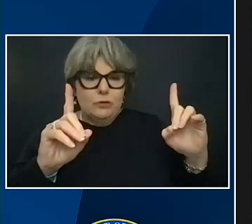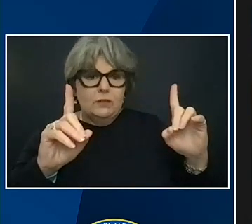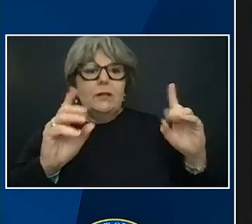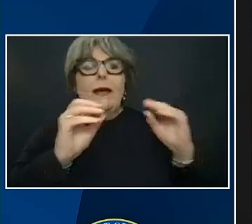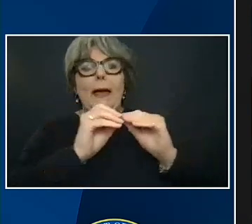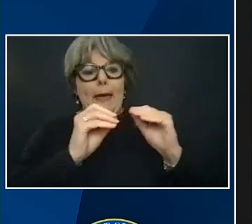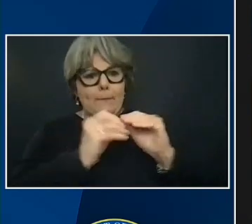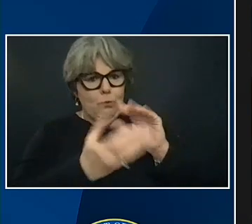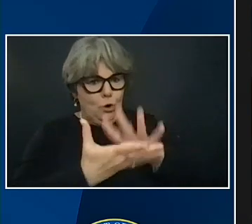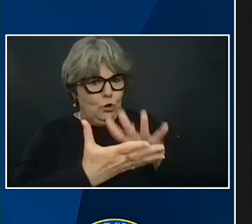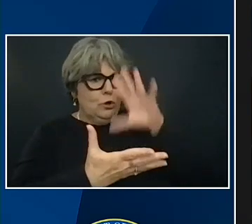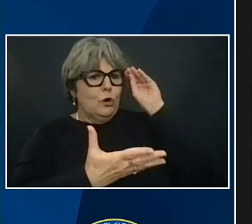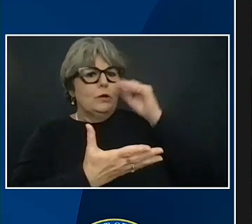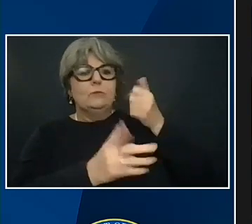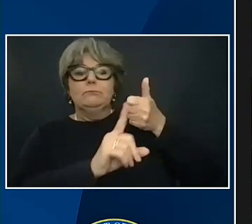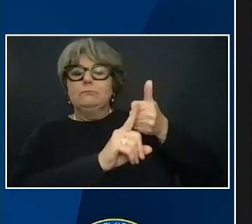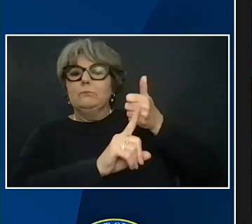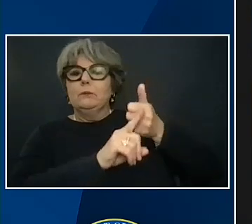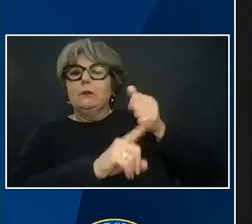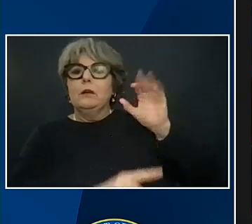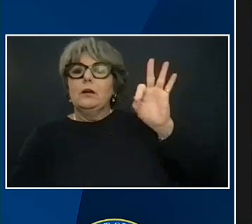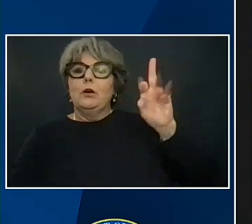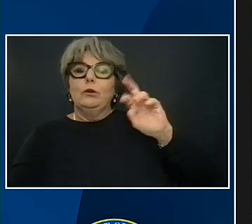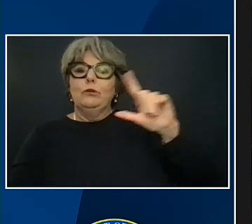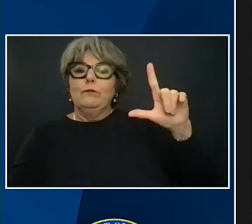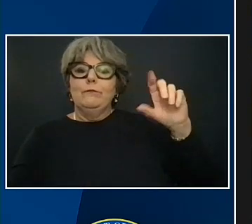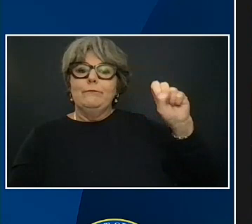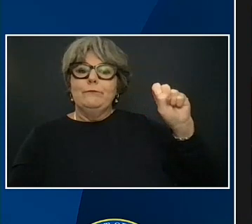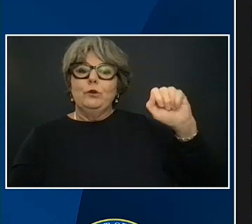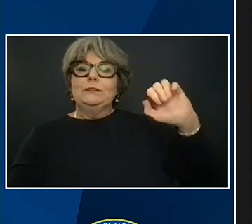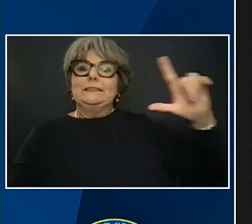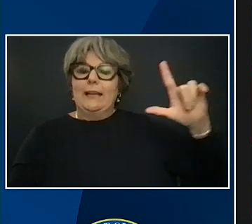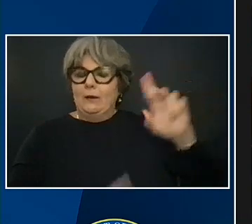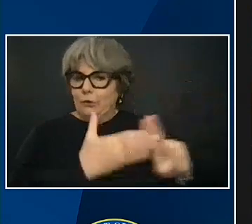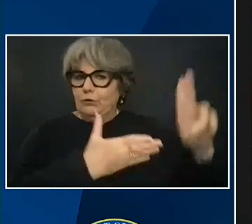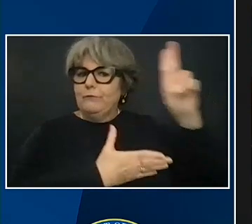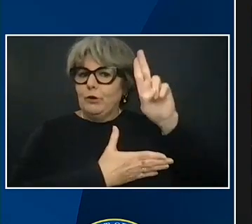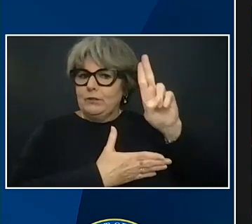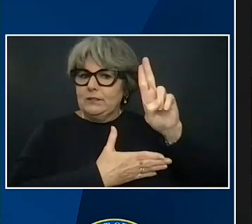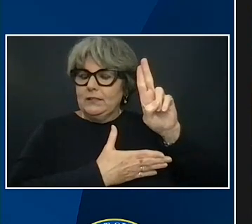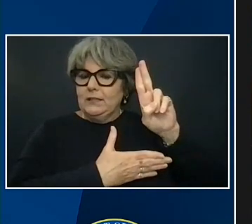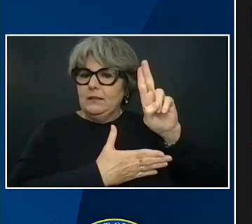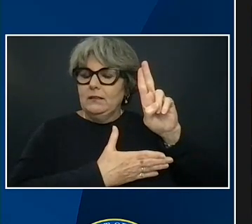education going to Full Sail University than I did from going to my community